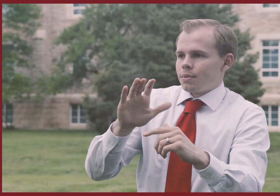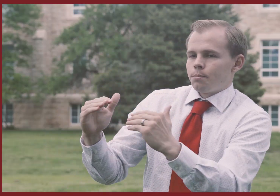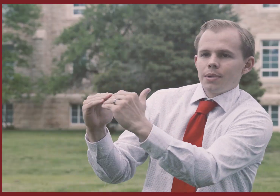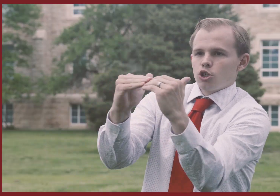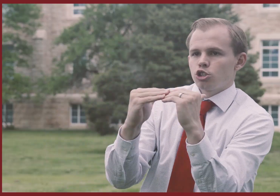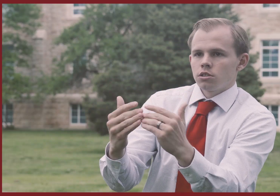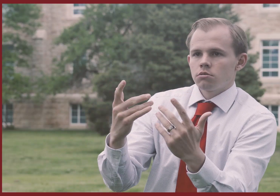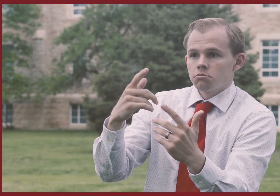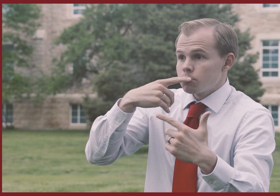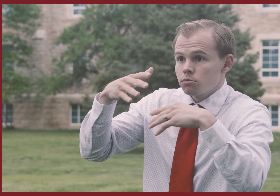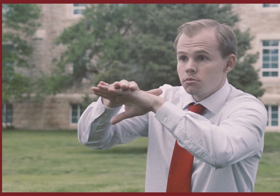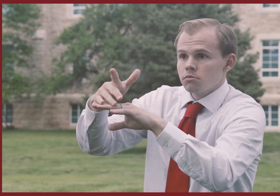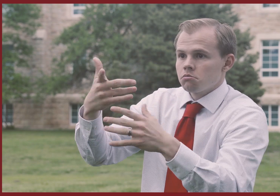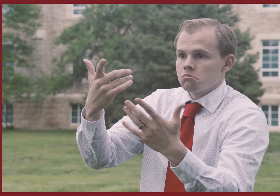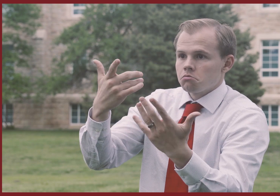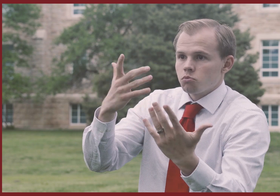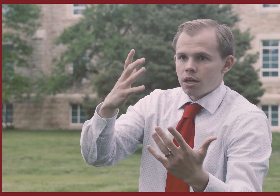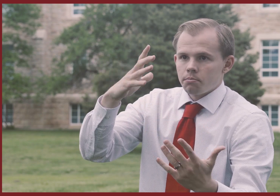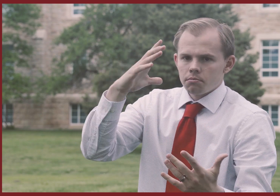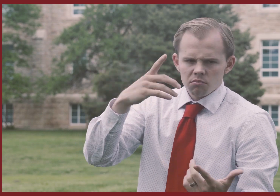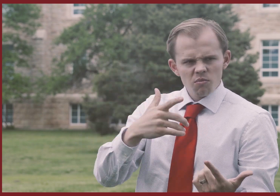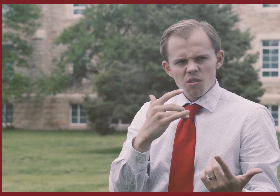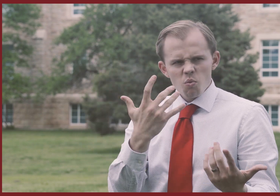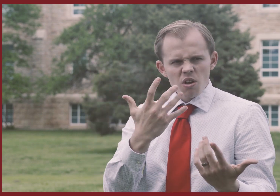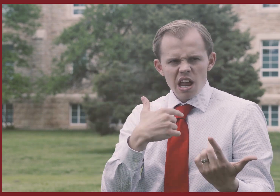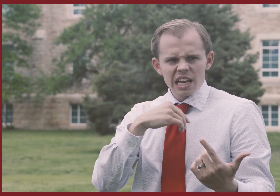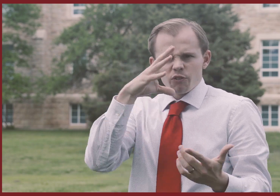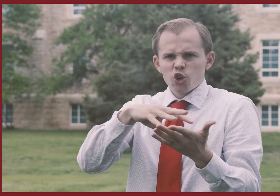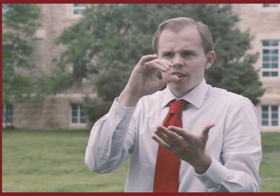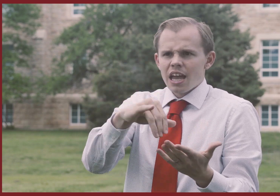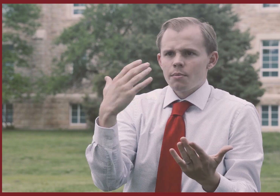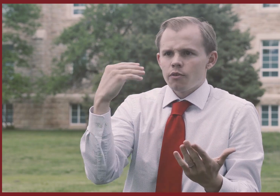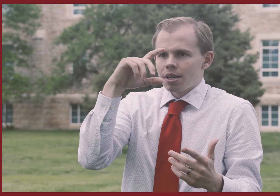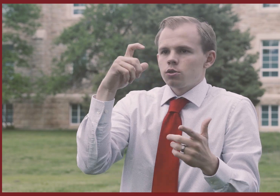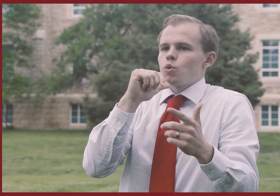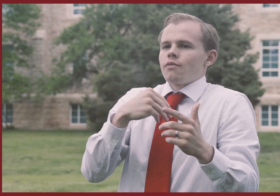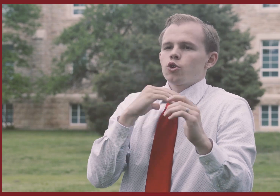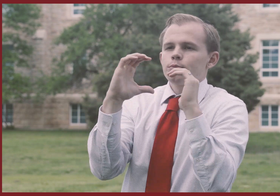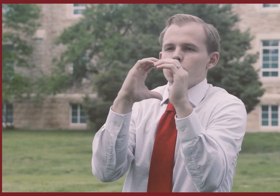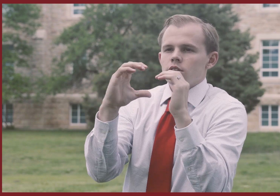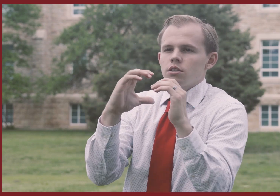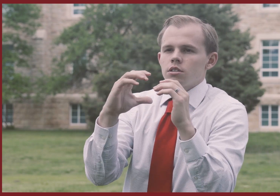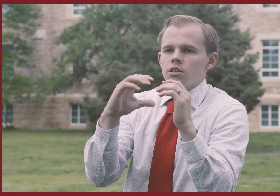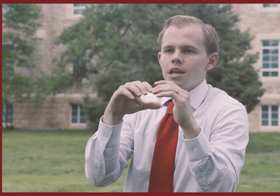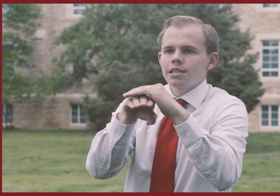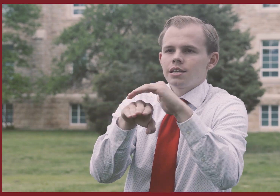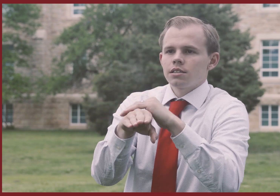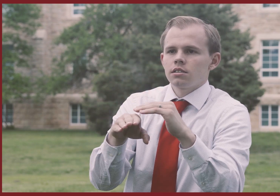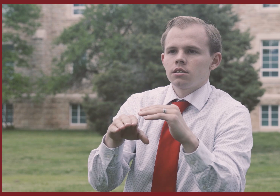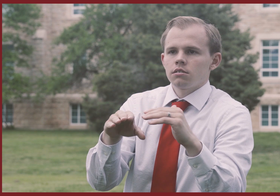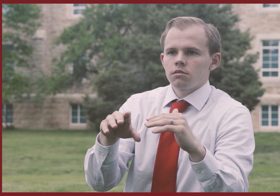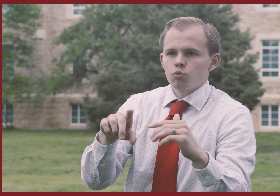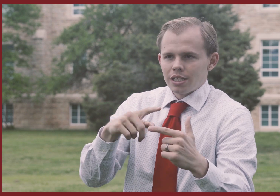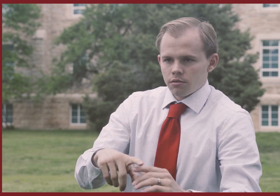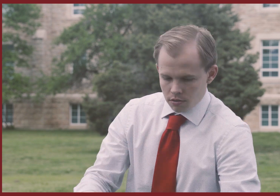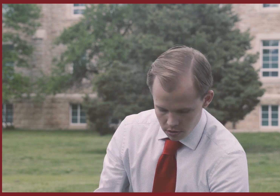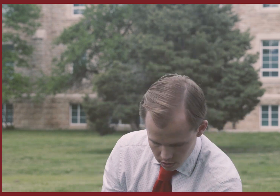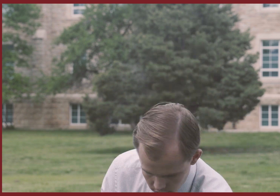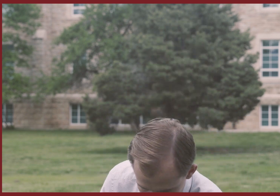behind their peers. And then they get into mainstream school and wonder, "Hey, why don't I know that? I know that? Why didn't I ever learn that before?" Well, they didn't have communication access